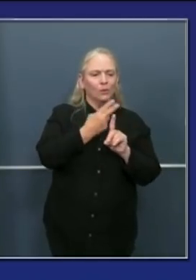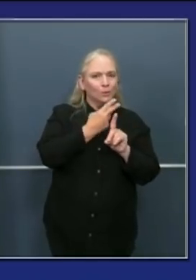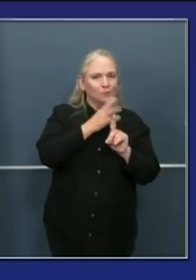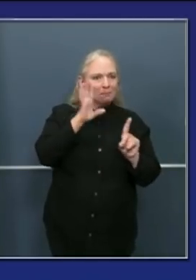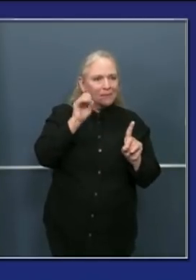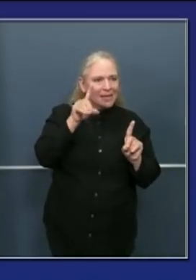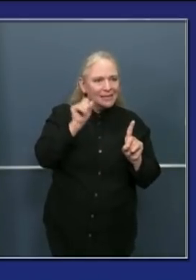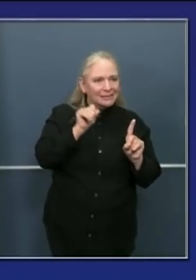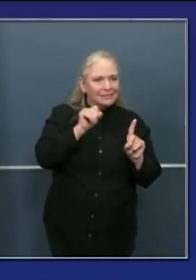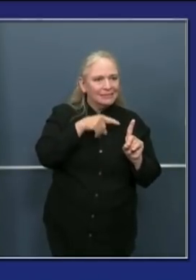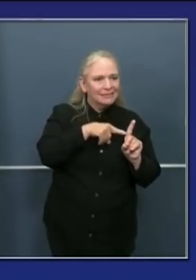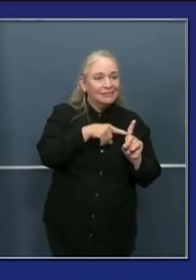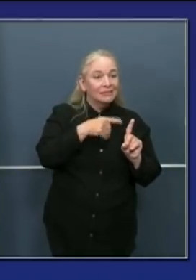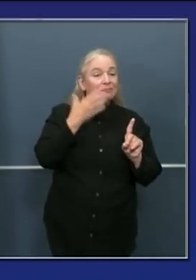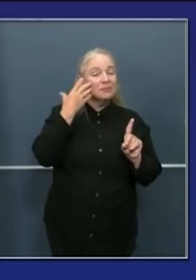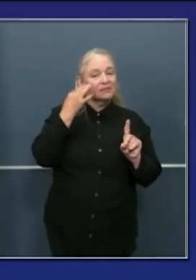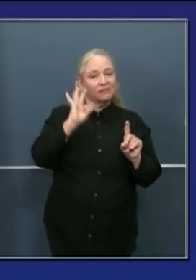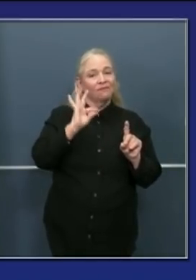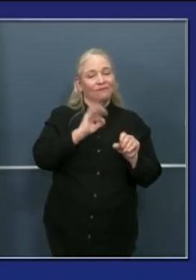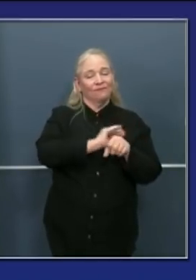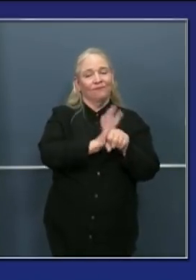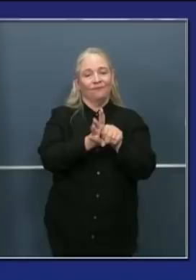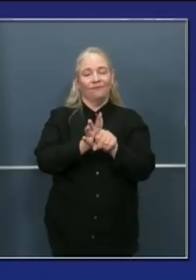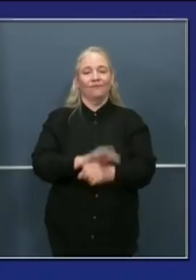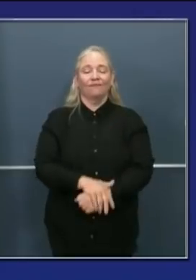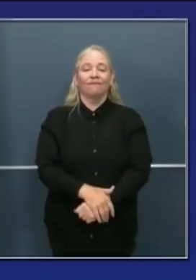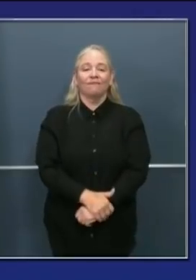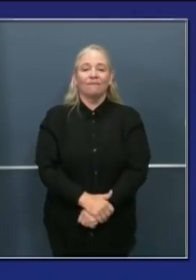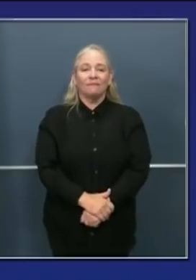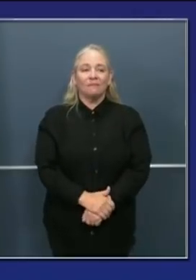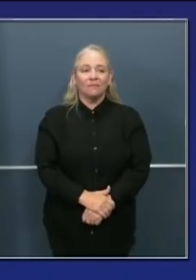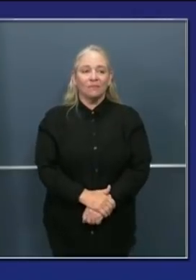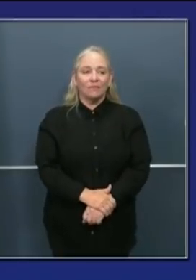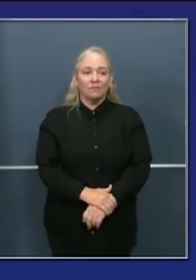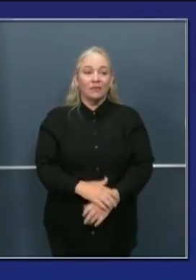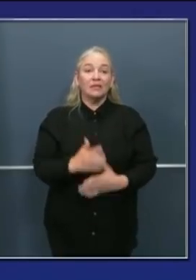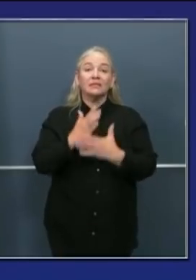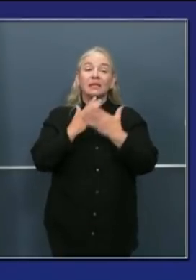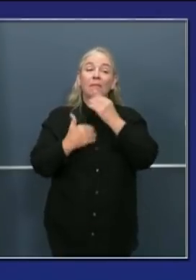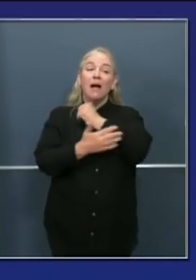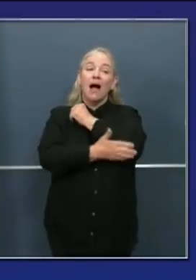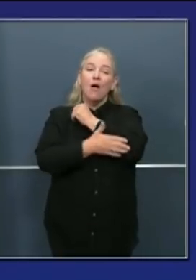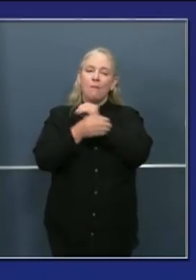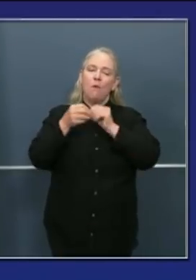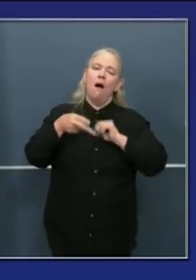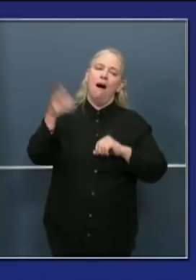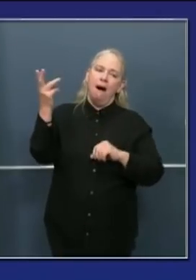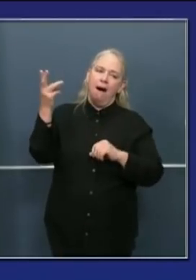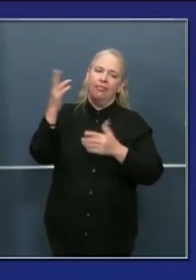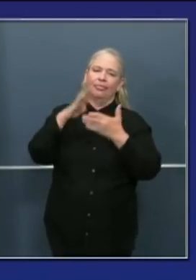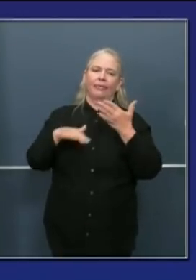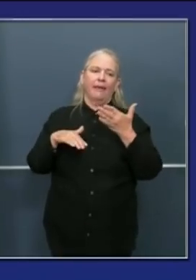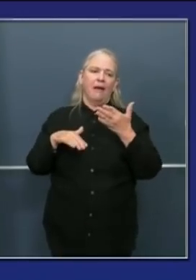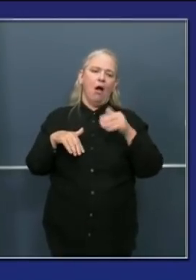MIGHT LEAVE YOU MISLED MEANING CALM THE NERVES AND TOTAL CAPACITY AND THERE'S PARTS OF